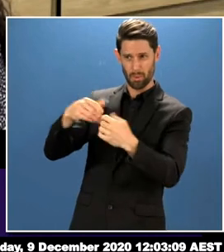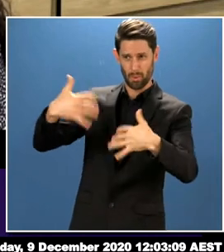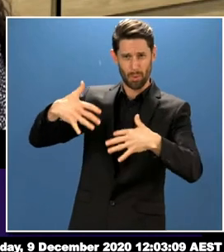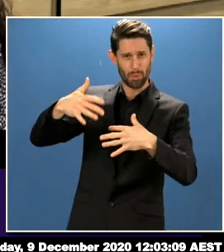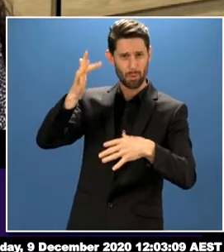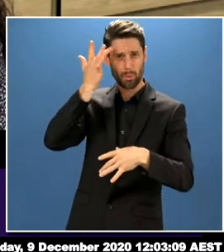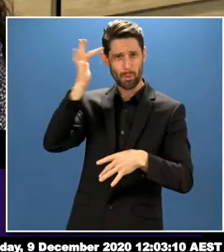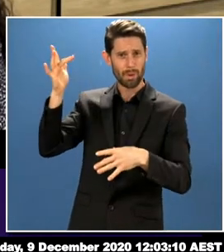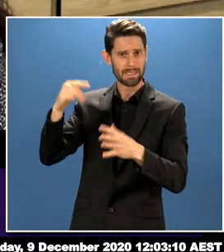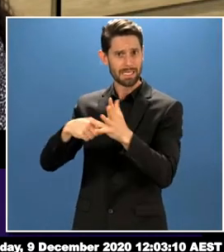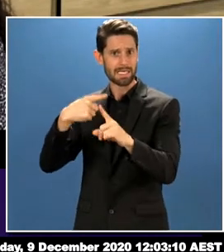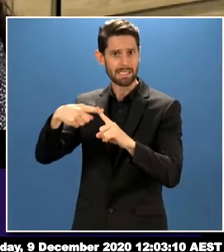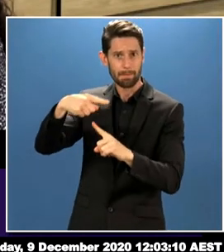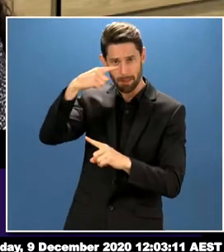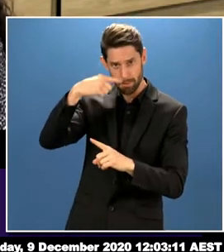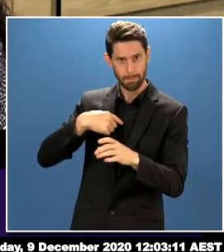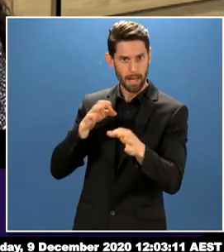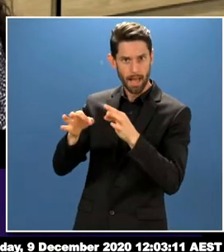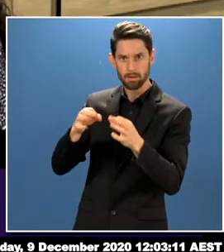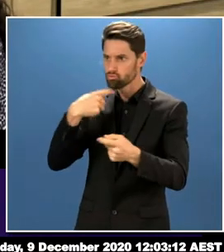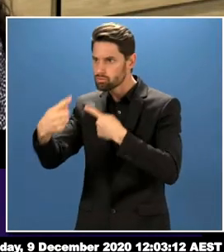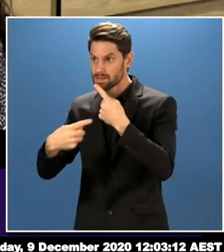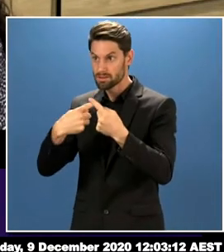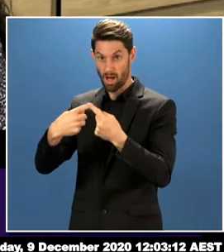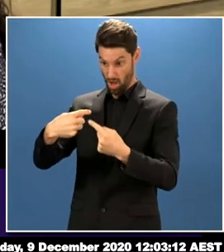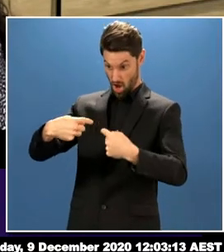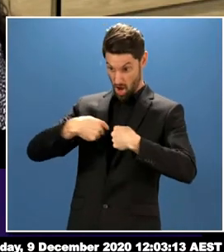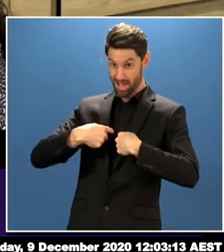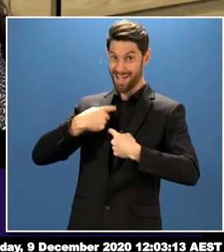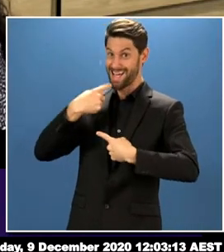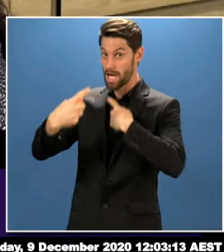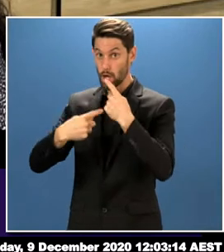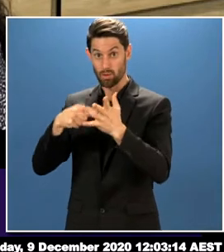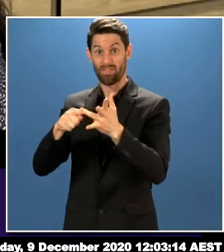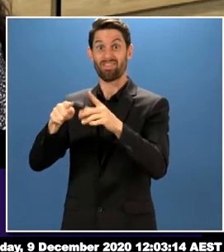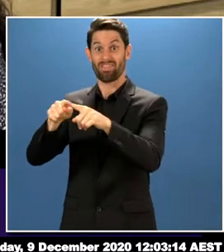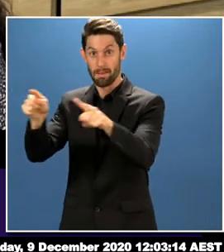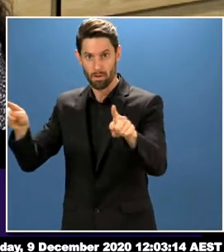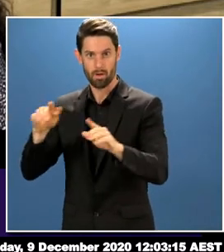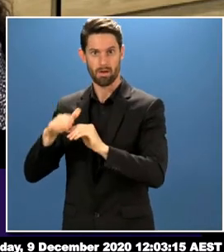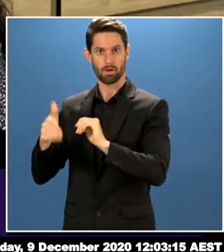the consolidation provisions